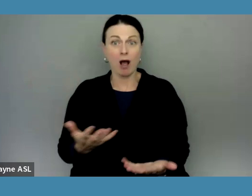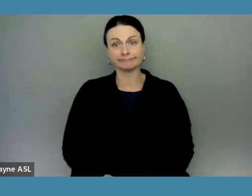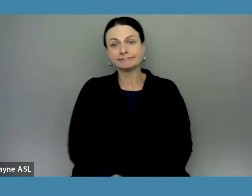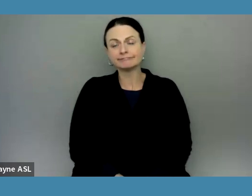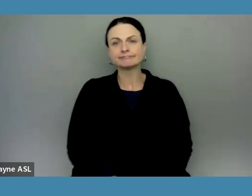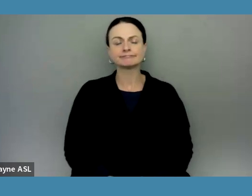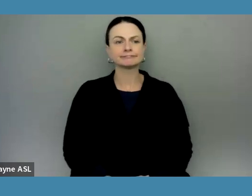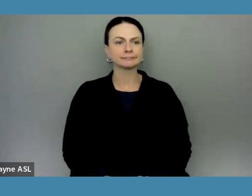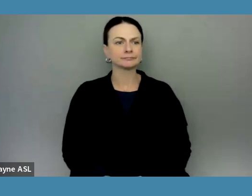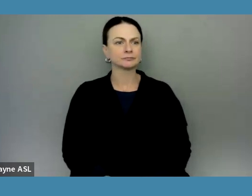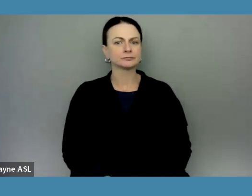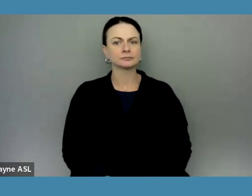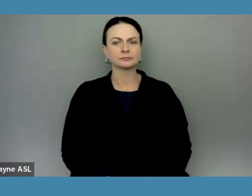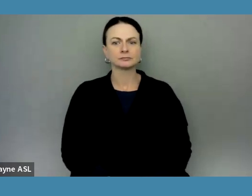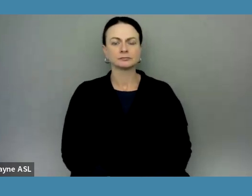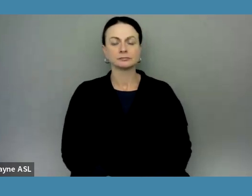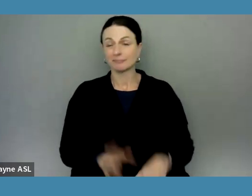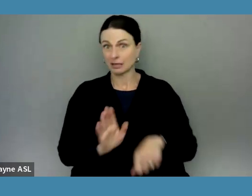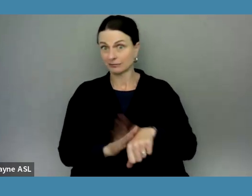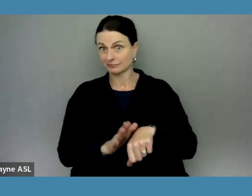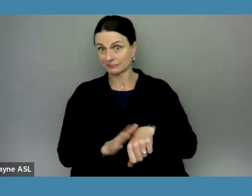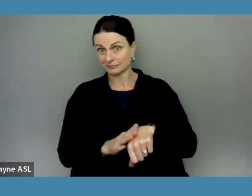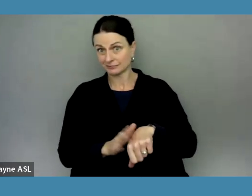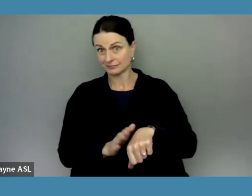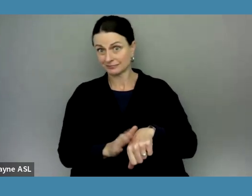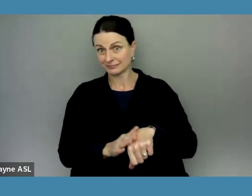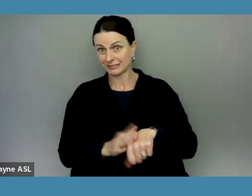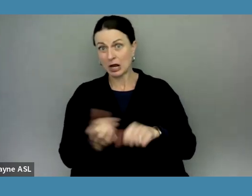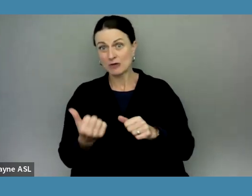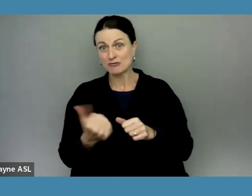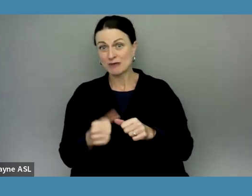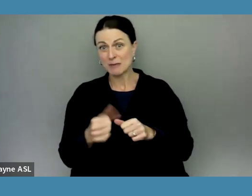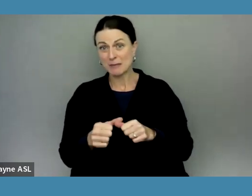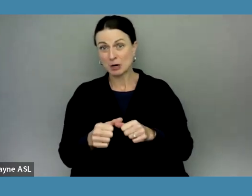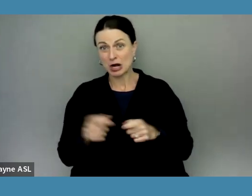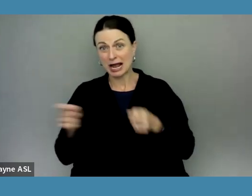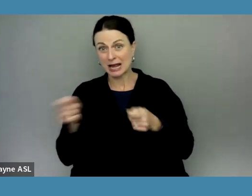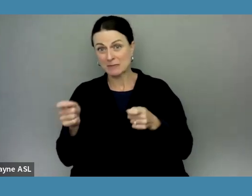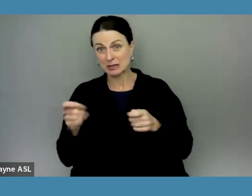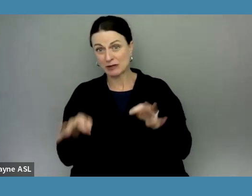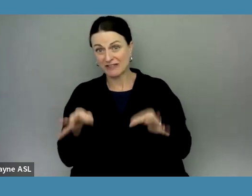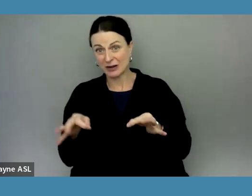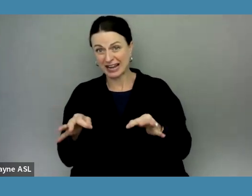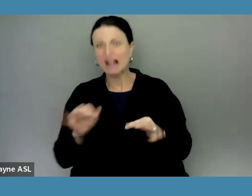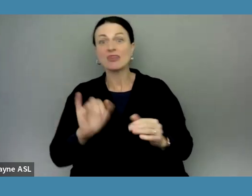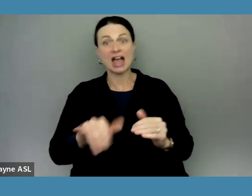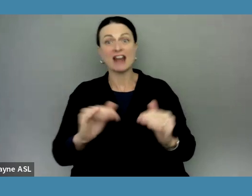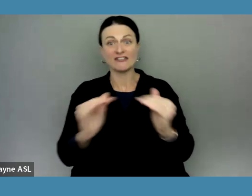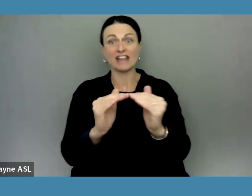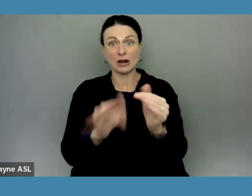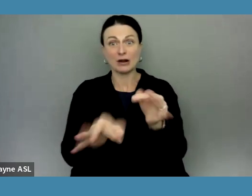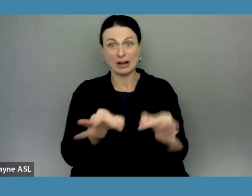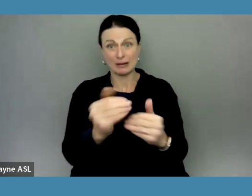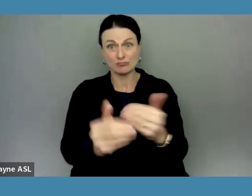So, but just as a caveat, you need to remember that administrative hearing. So the fair hearing process are meant